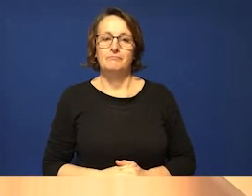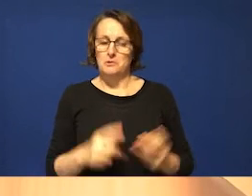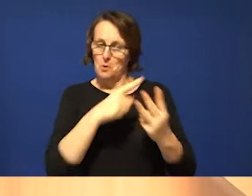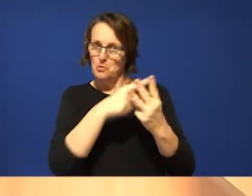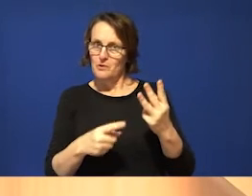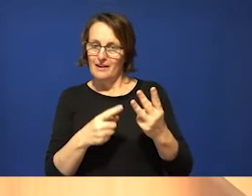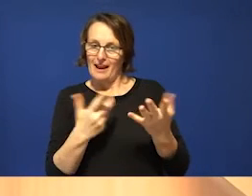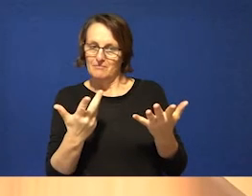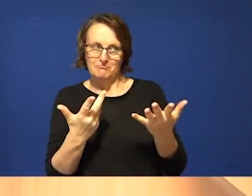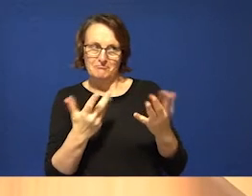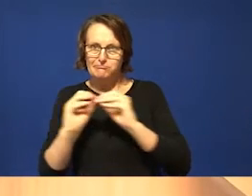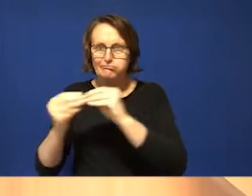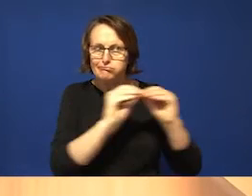And how did you respond to those?